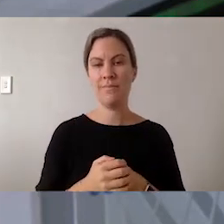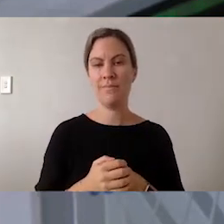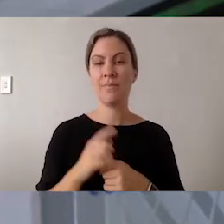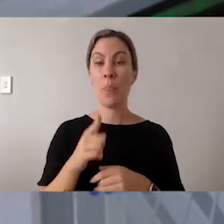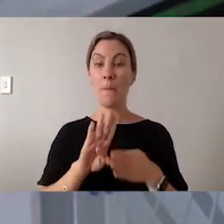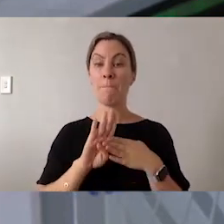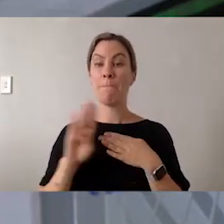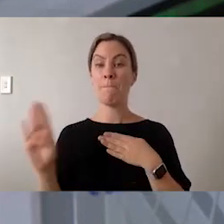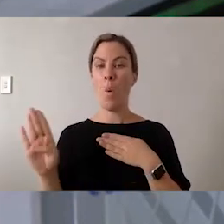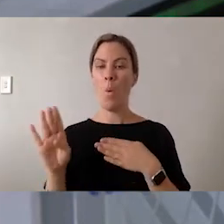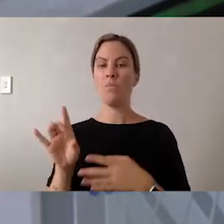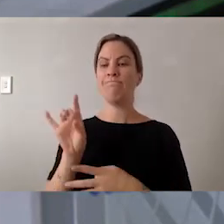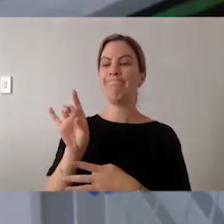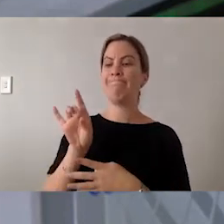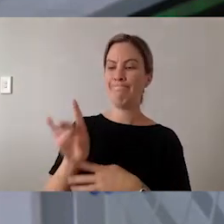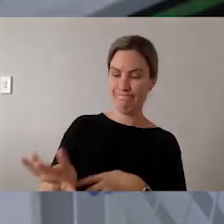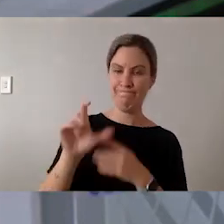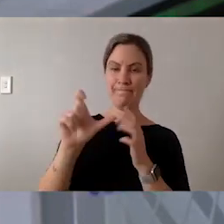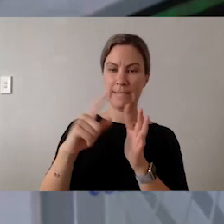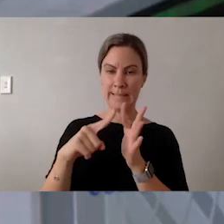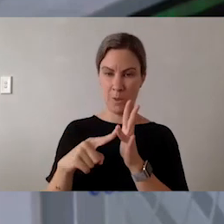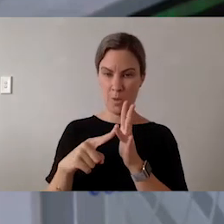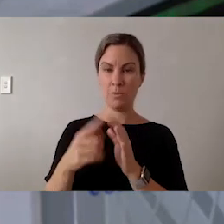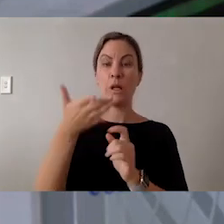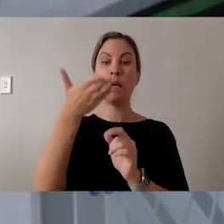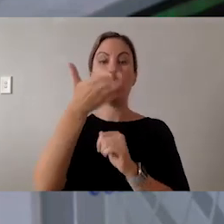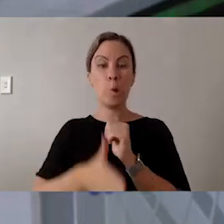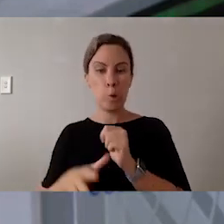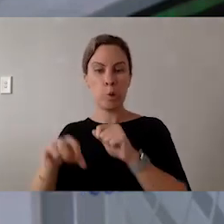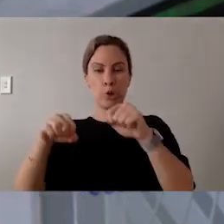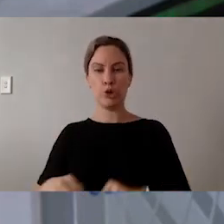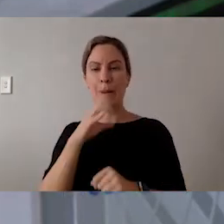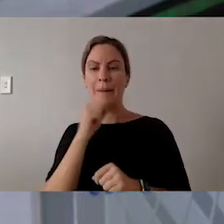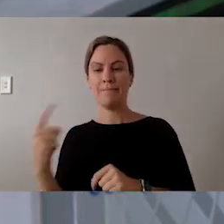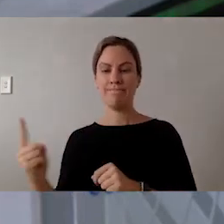in a new gentleman - this guy, Gordon Buffoon. When Gordon took